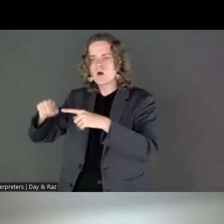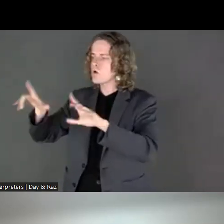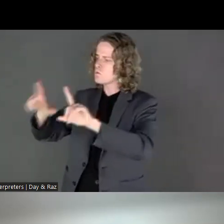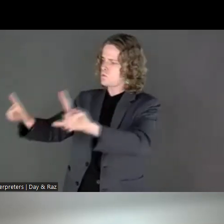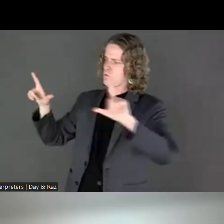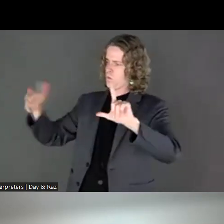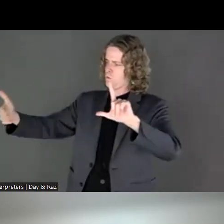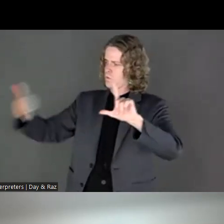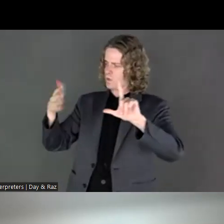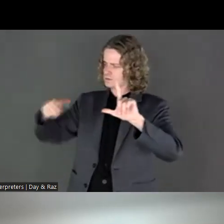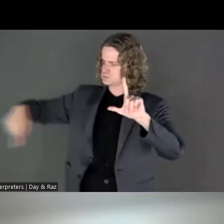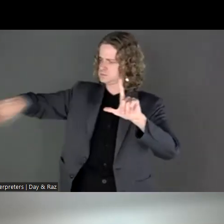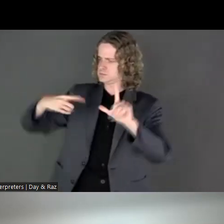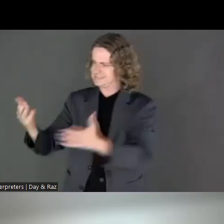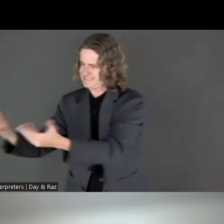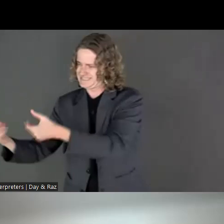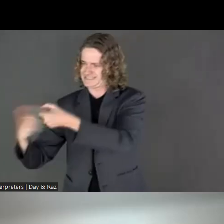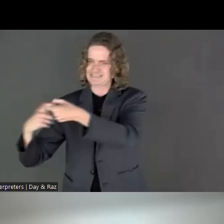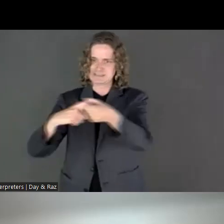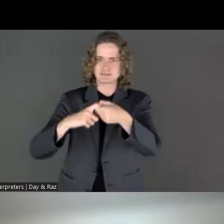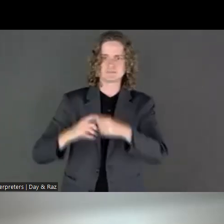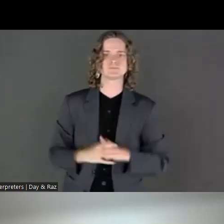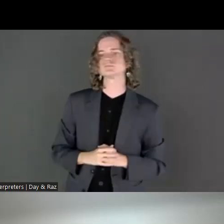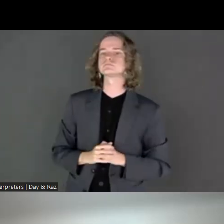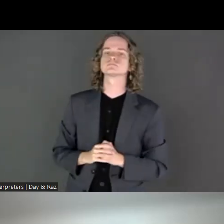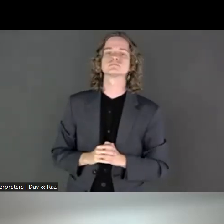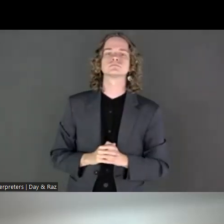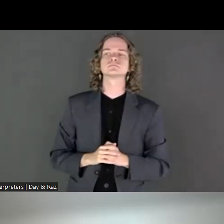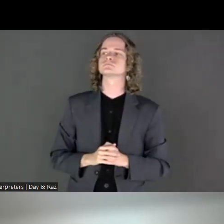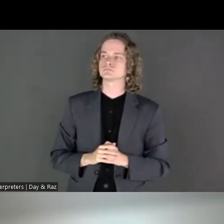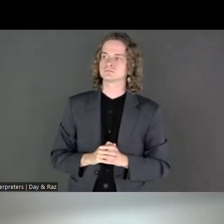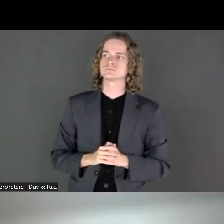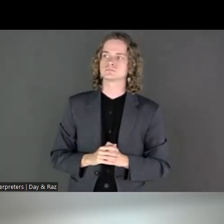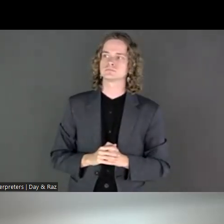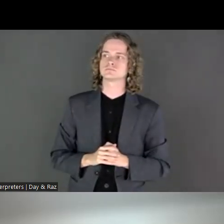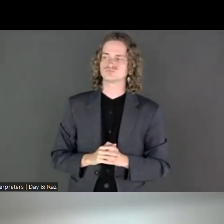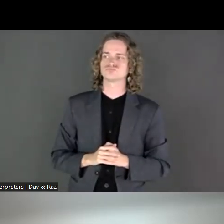engagement and leadership of local and national actors with specific focus on